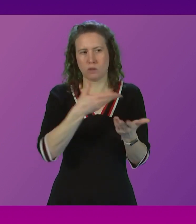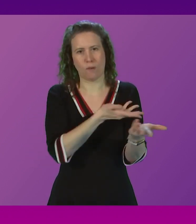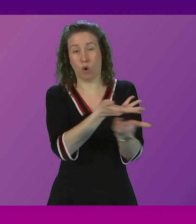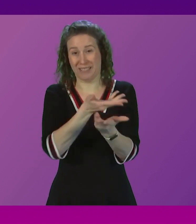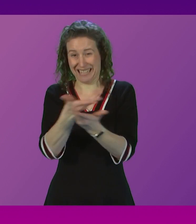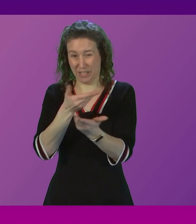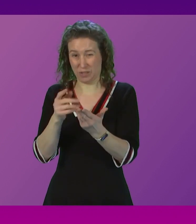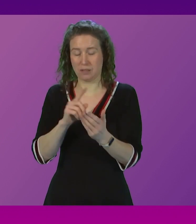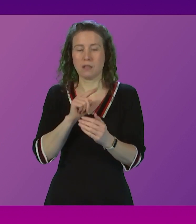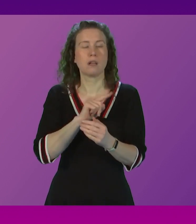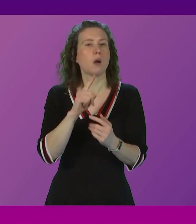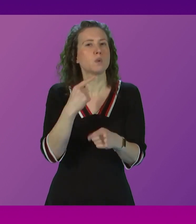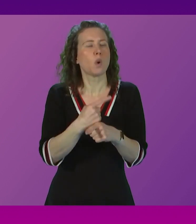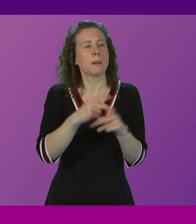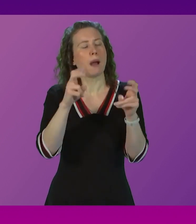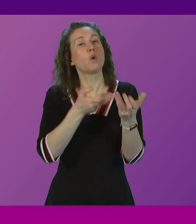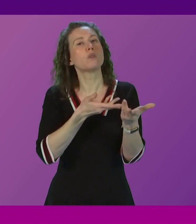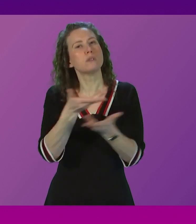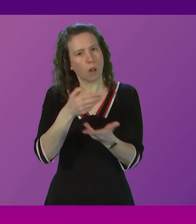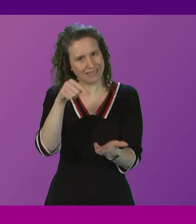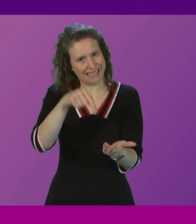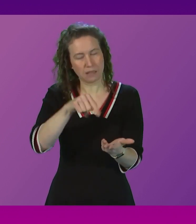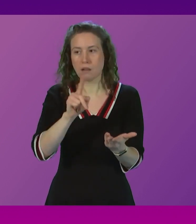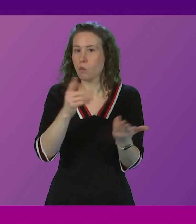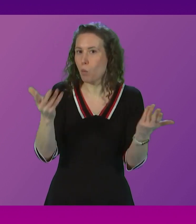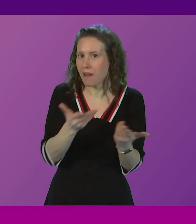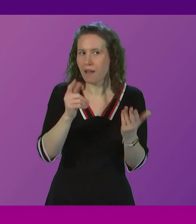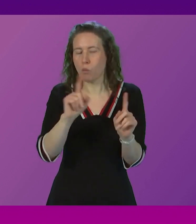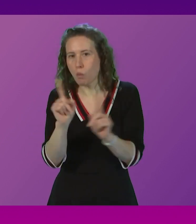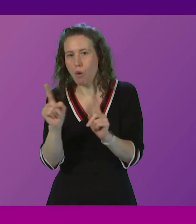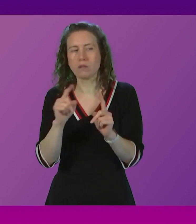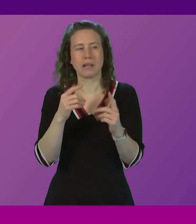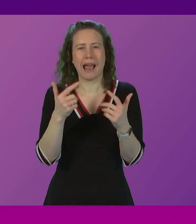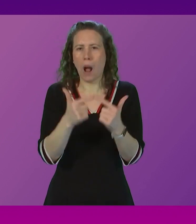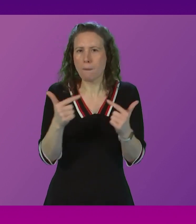in talking about consulting on whether, or at what level, we set a deployment ambition,